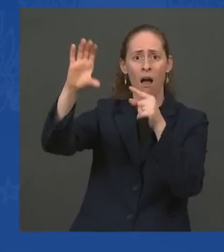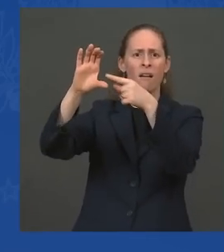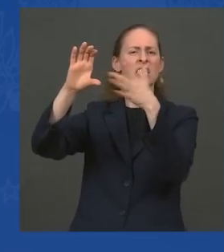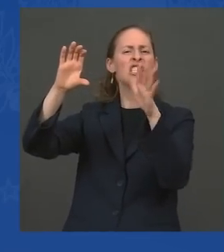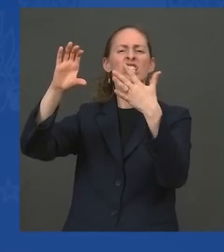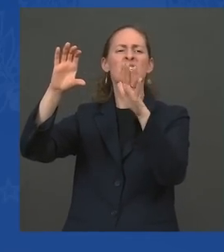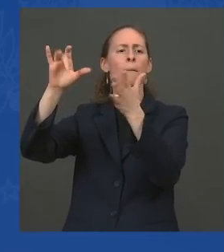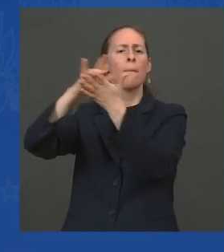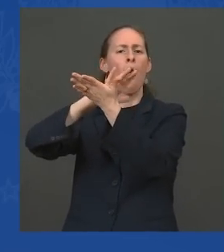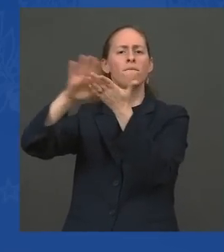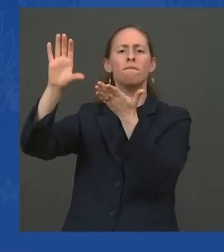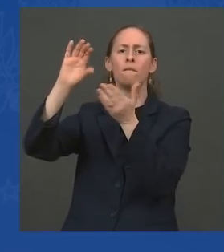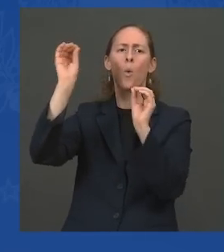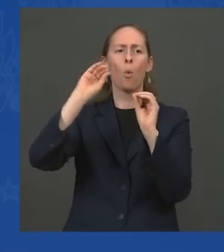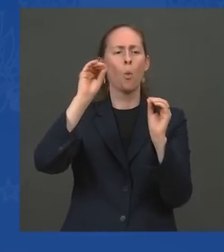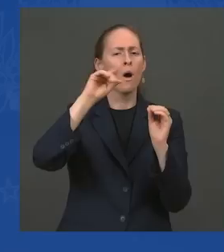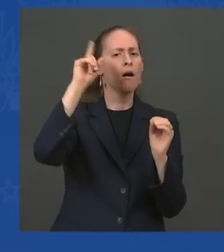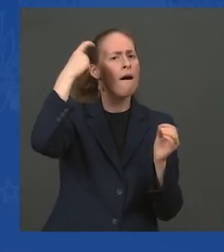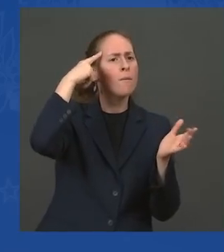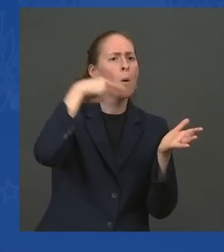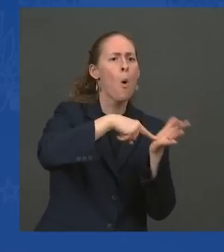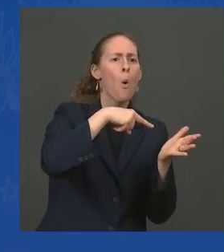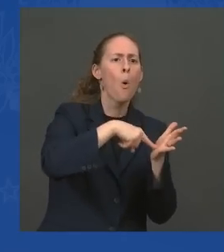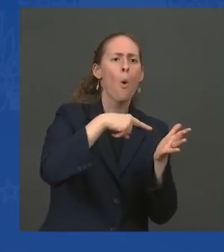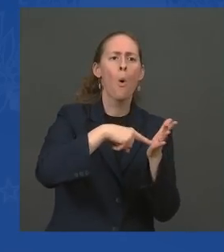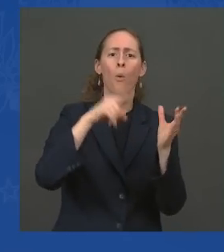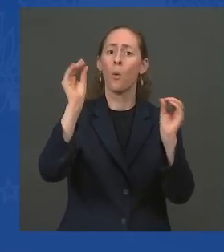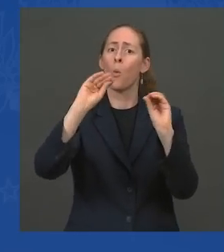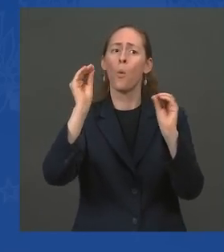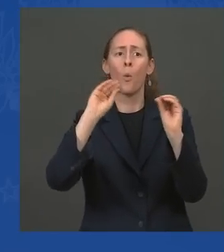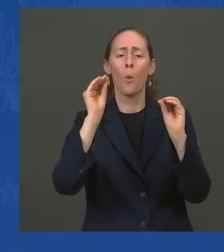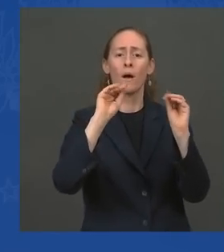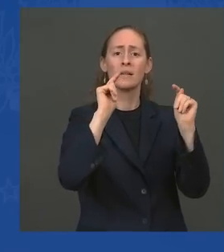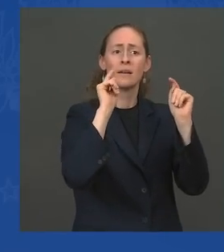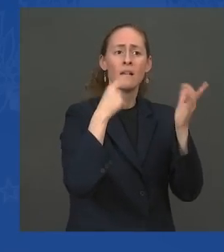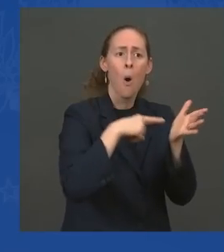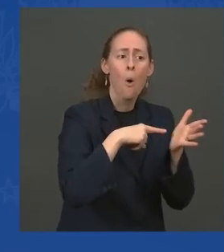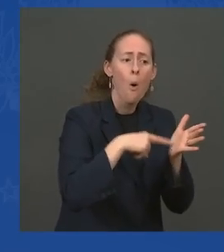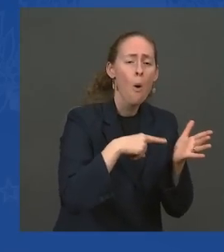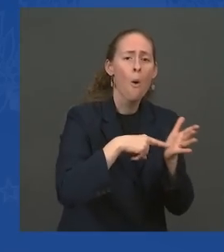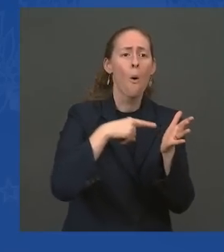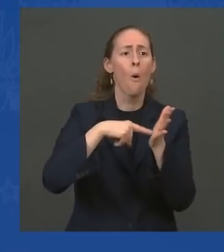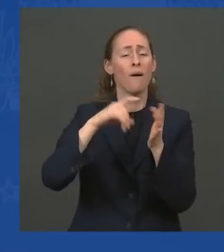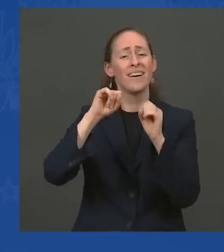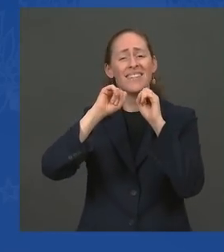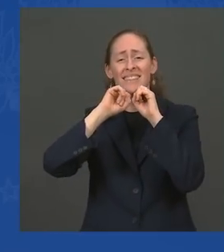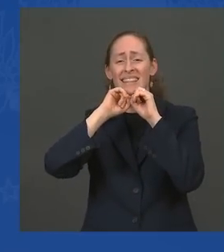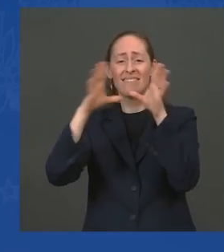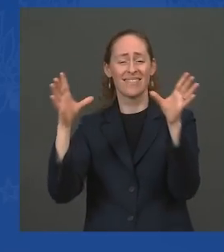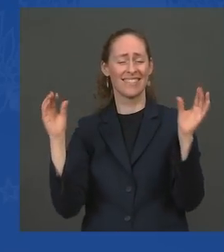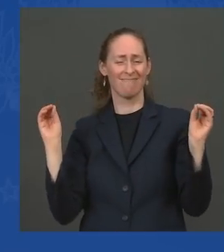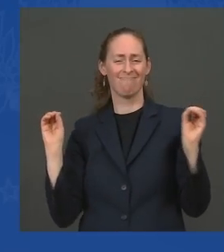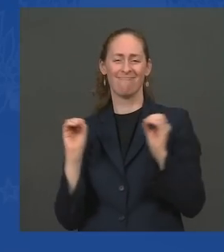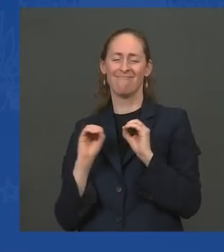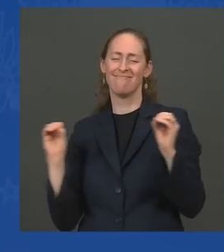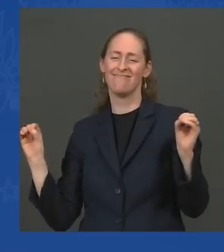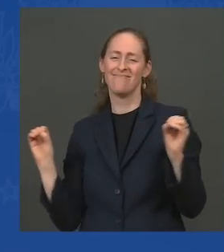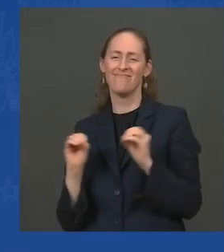it doesn't increase the deficit one single cent. As a matter of fact, it will reduce the deficit,